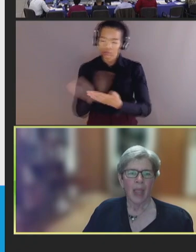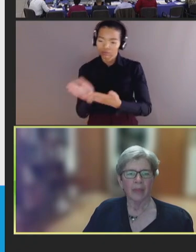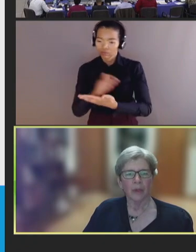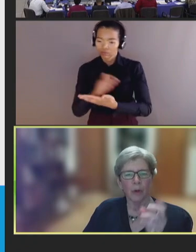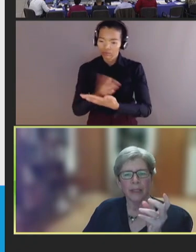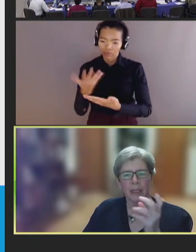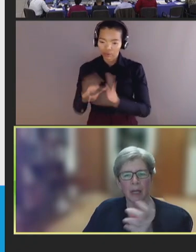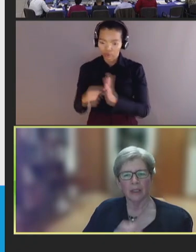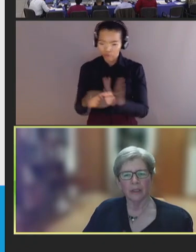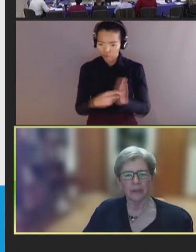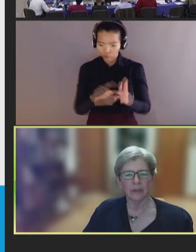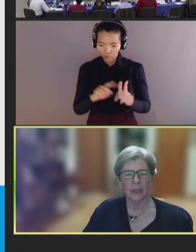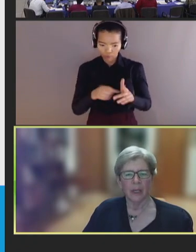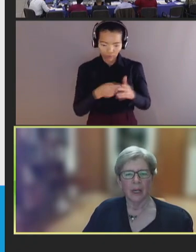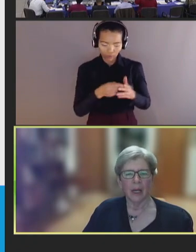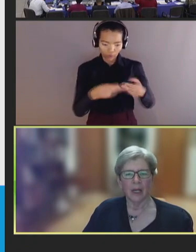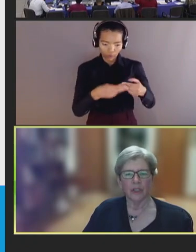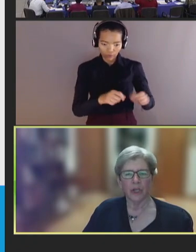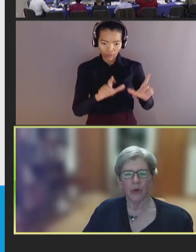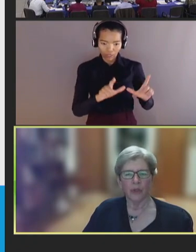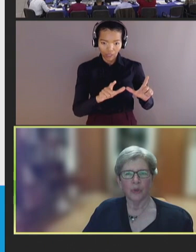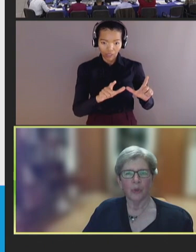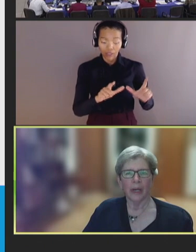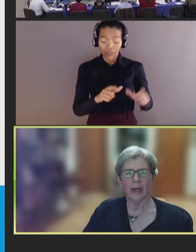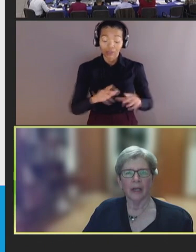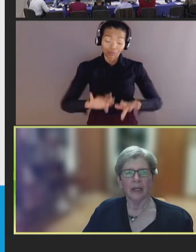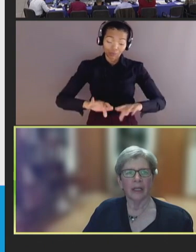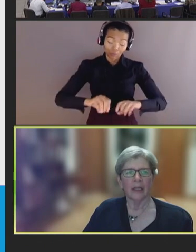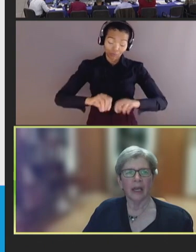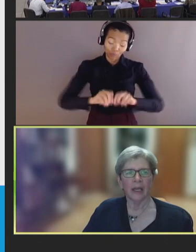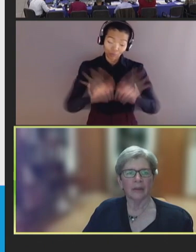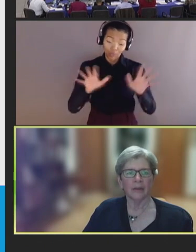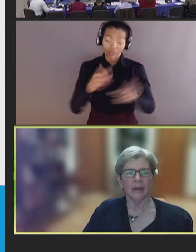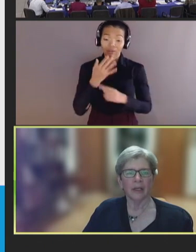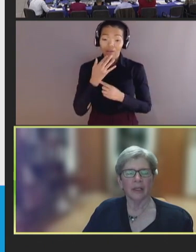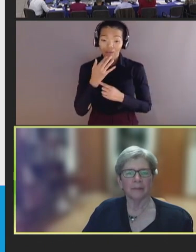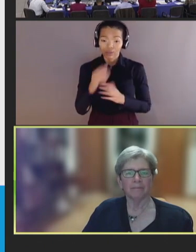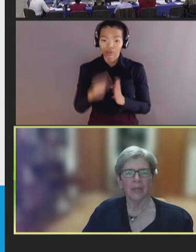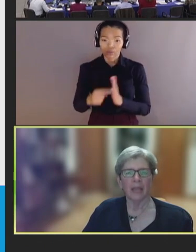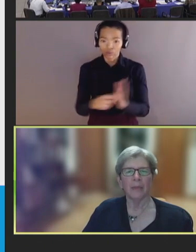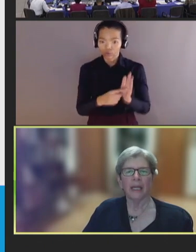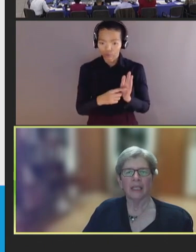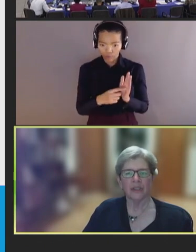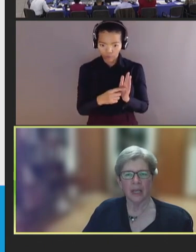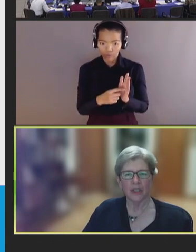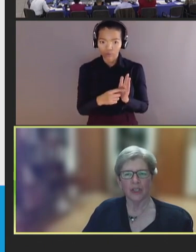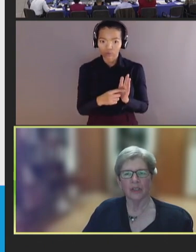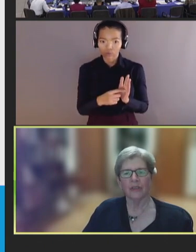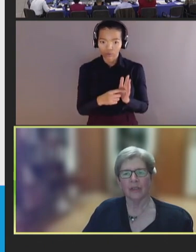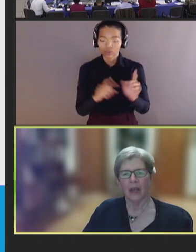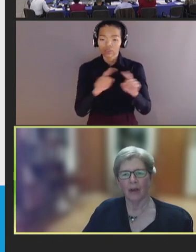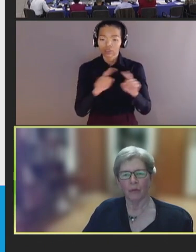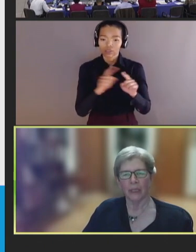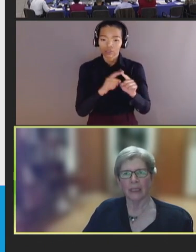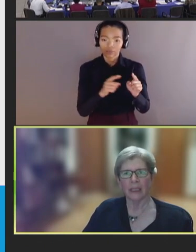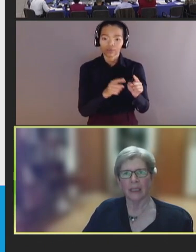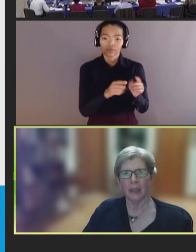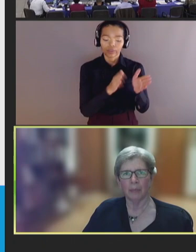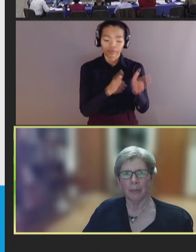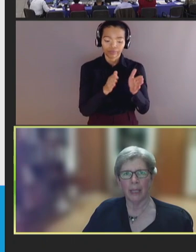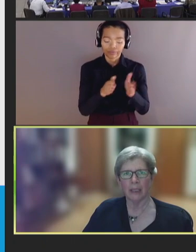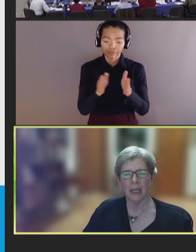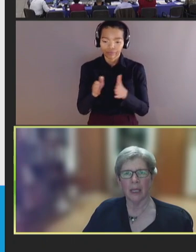And the bright colors show you where in that -- in the many stages of really implementing and